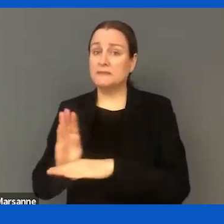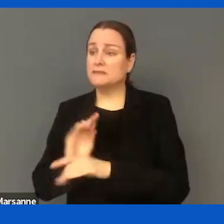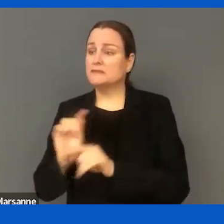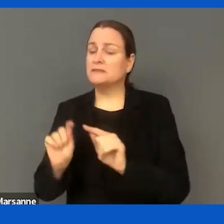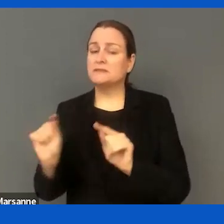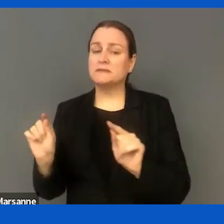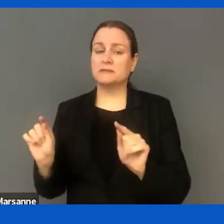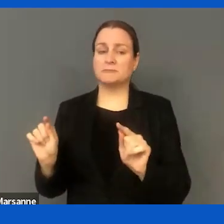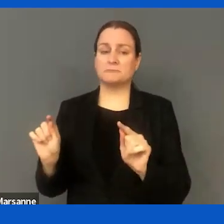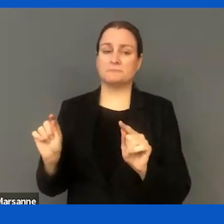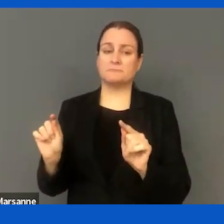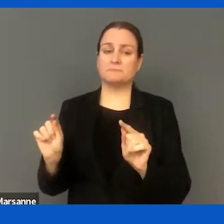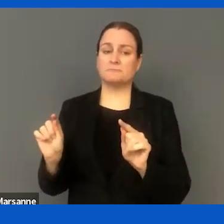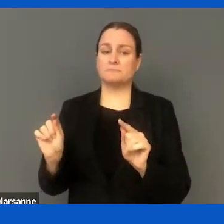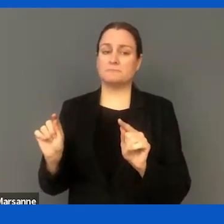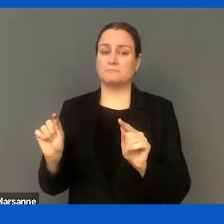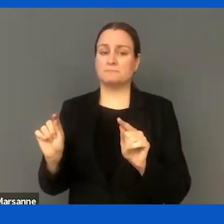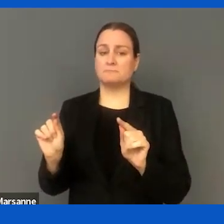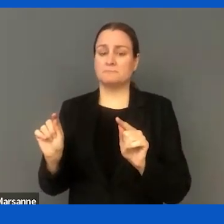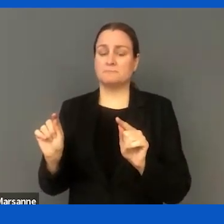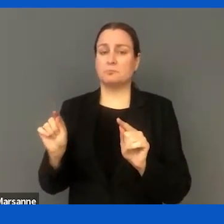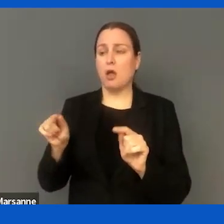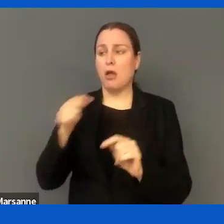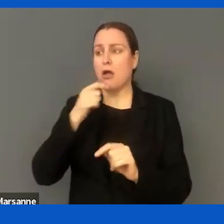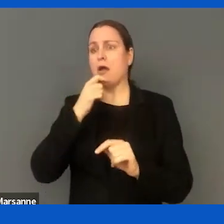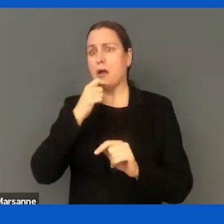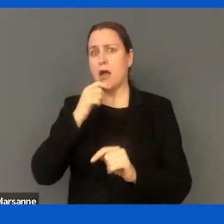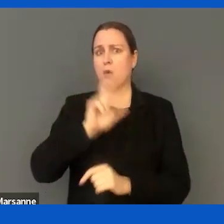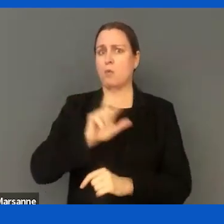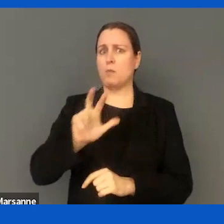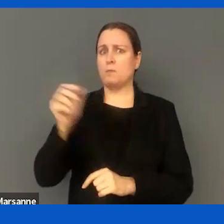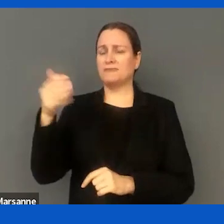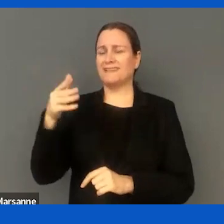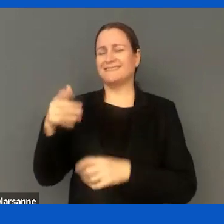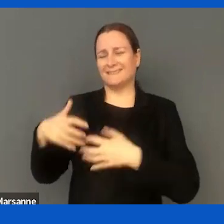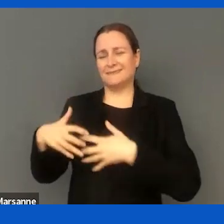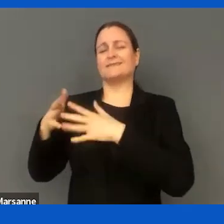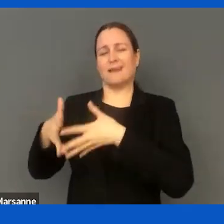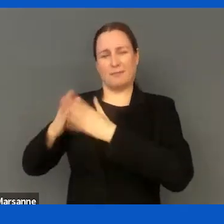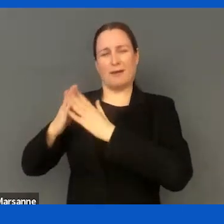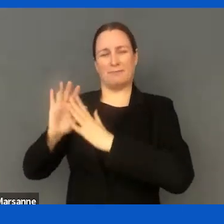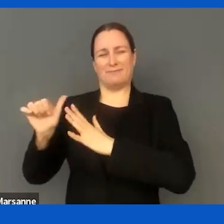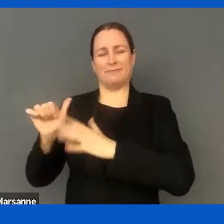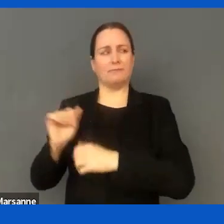they stop to fix after this situation. So they say, okay, this tool can guarantee me to be